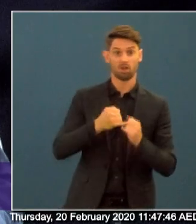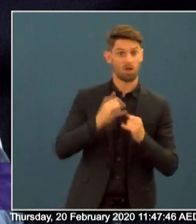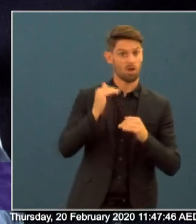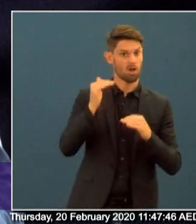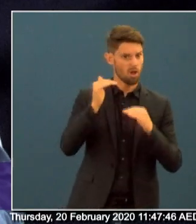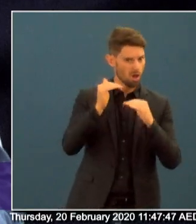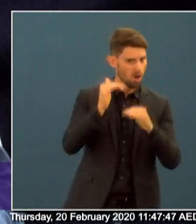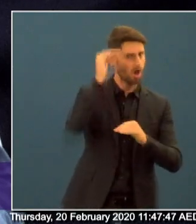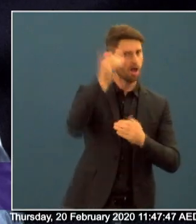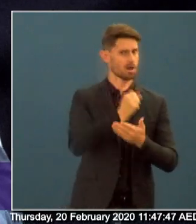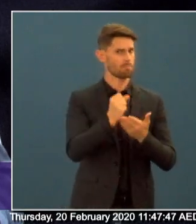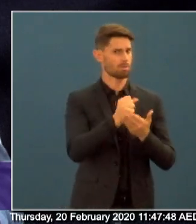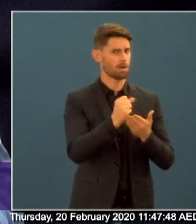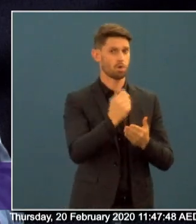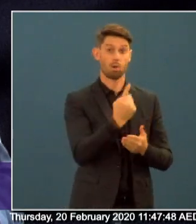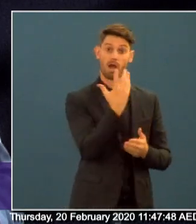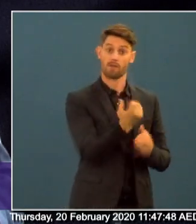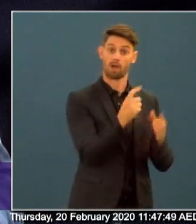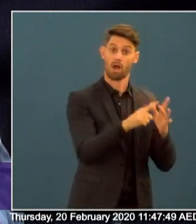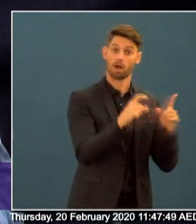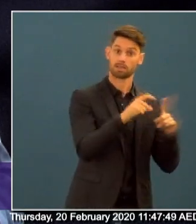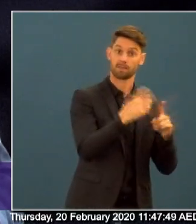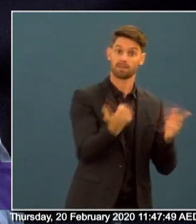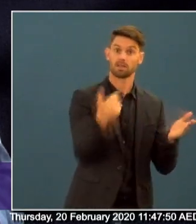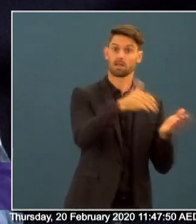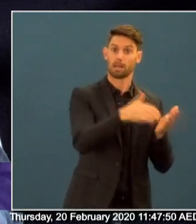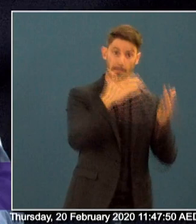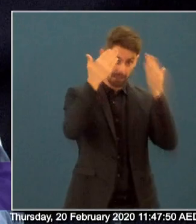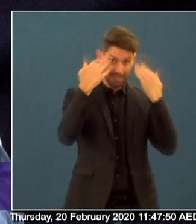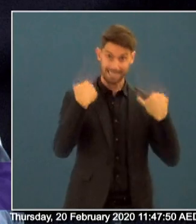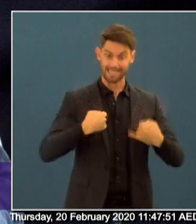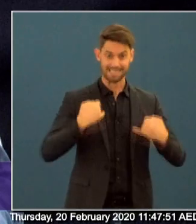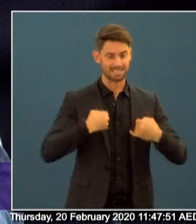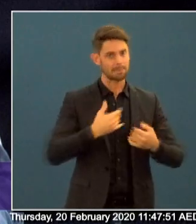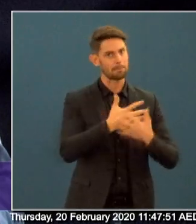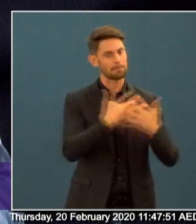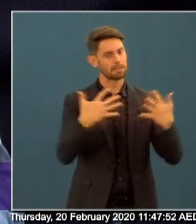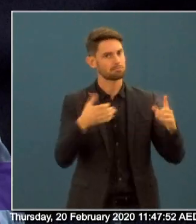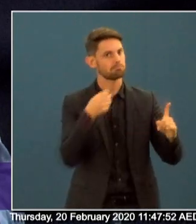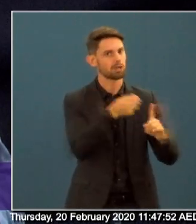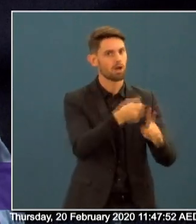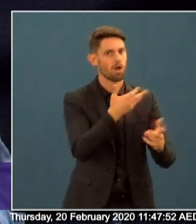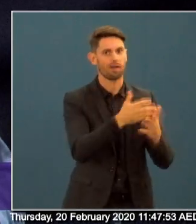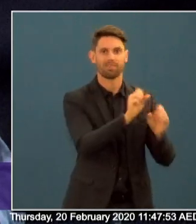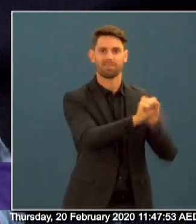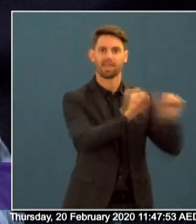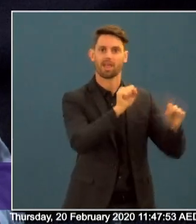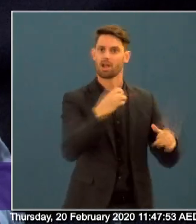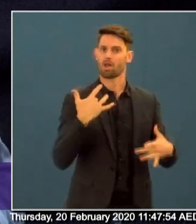intellectual disability have profound implications for quality of life and for health trajectory.